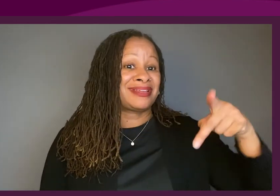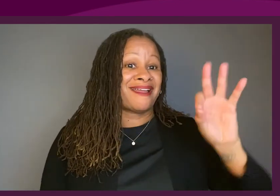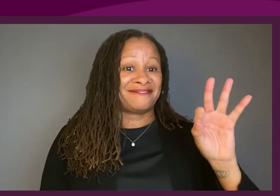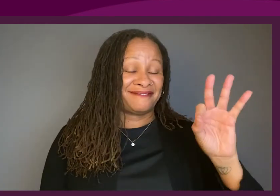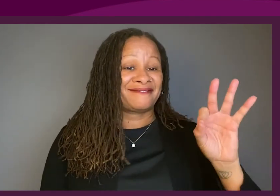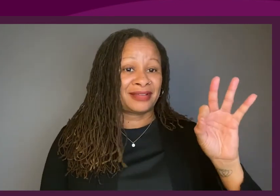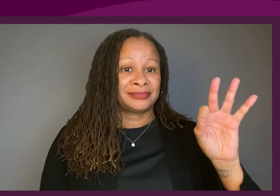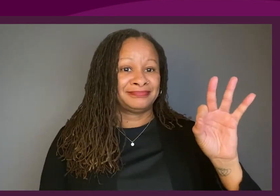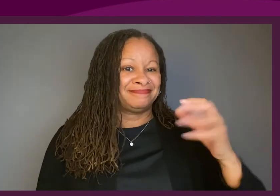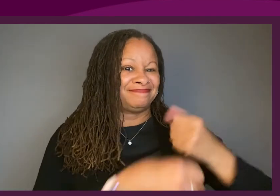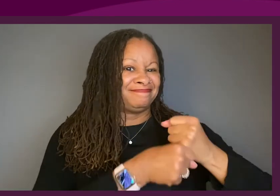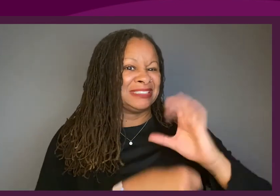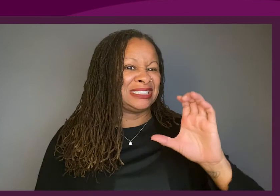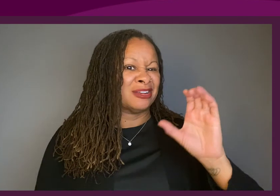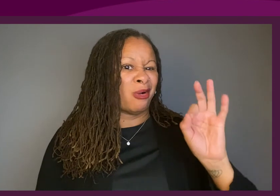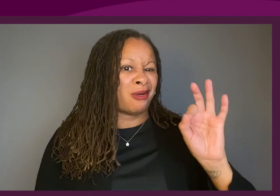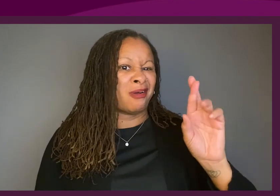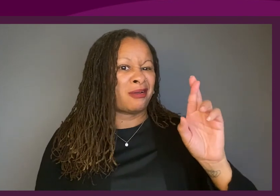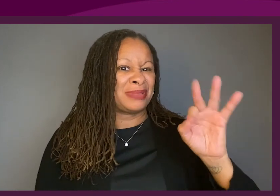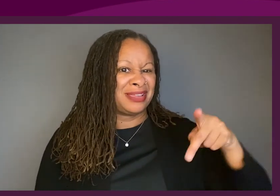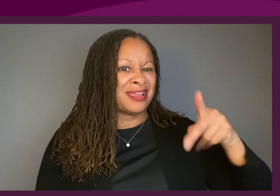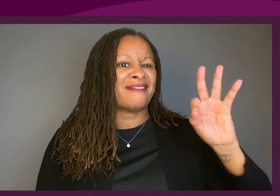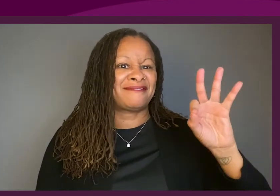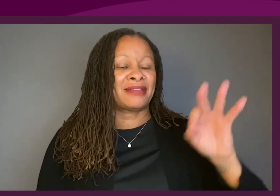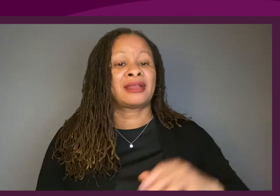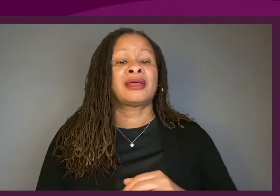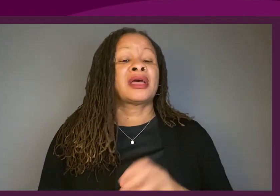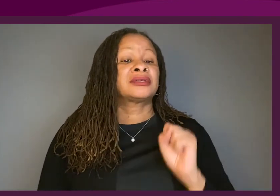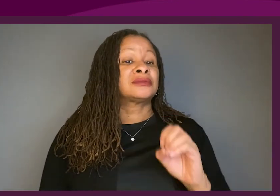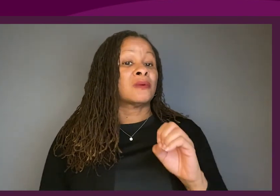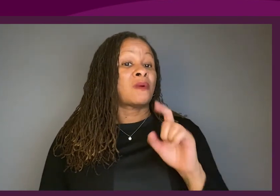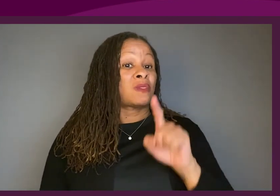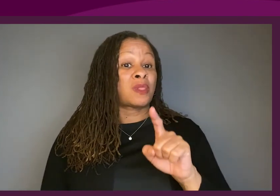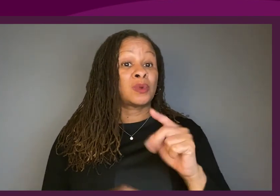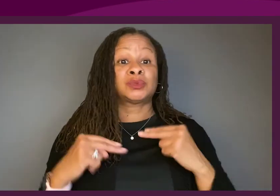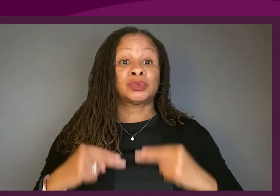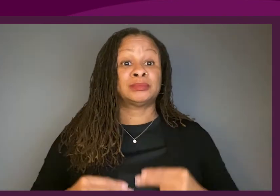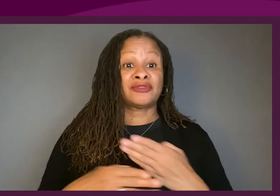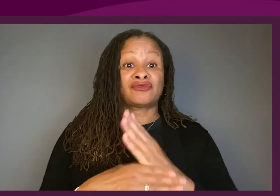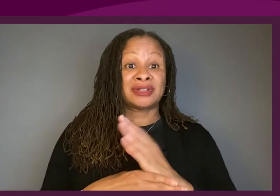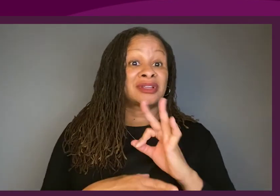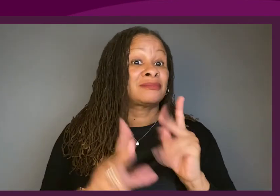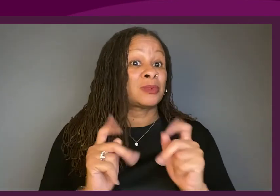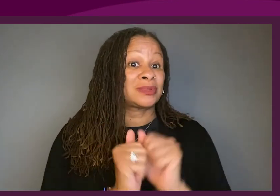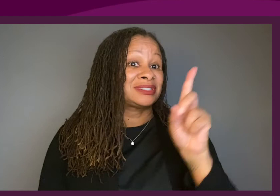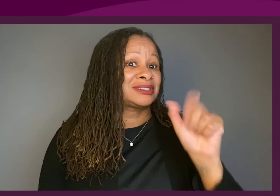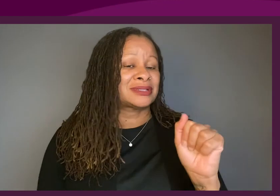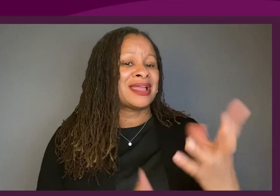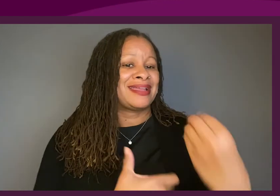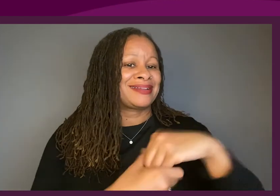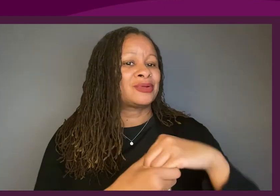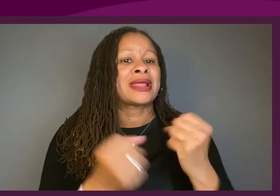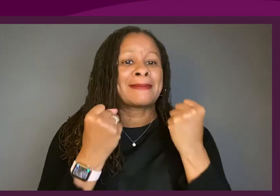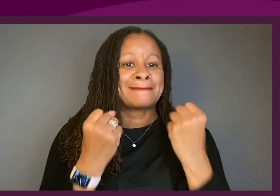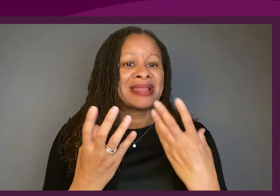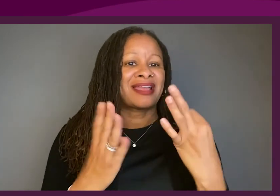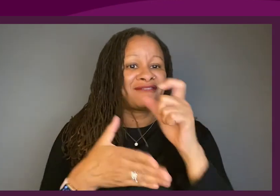with disabilities have the human right to be free from institutionalization, to be free